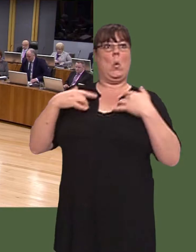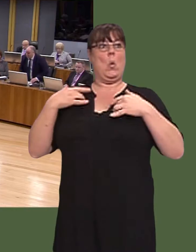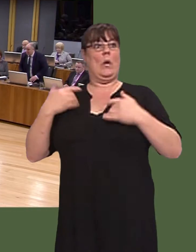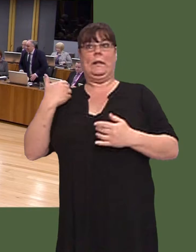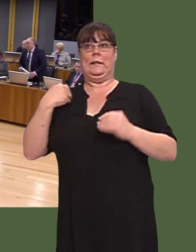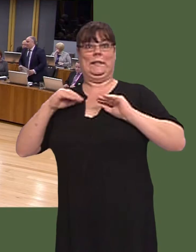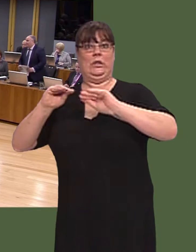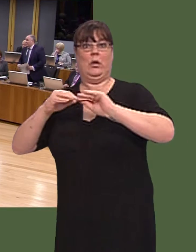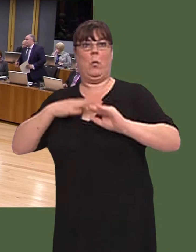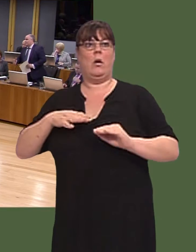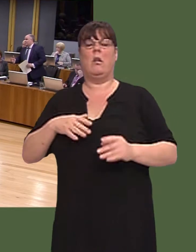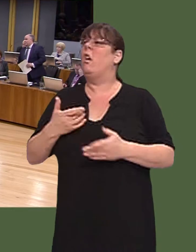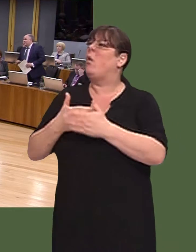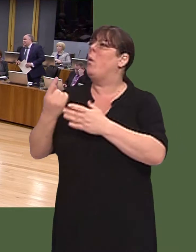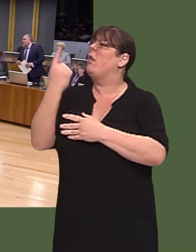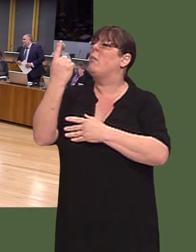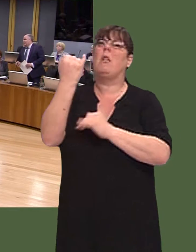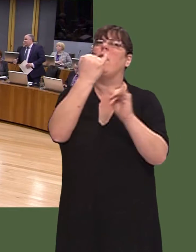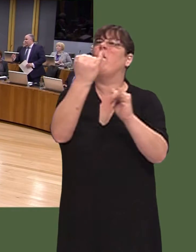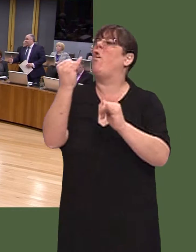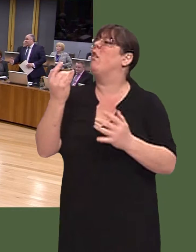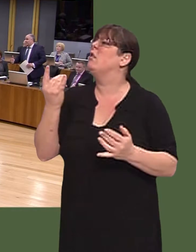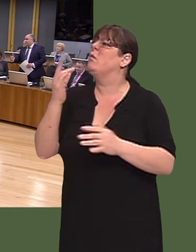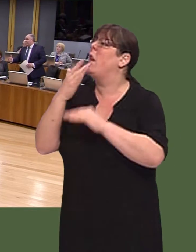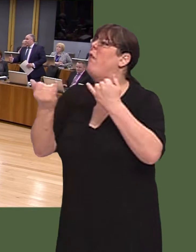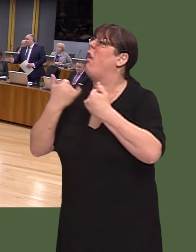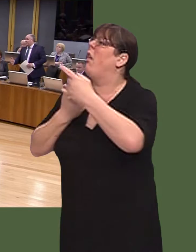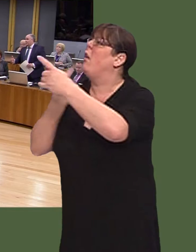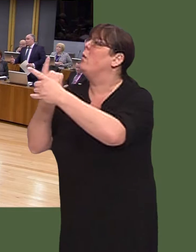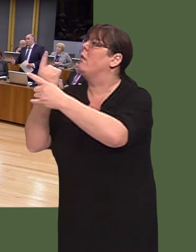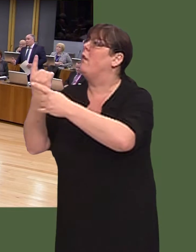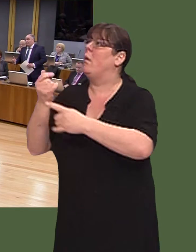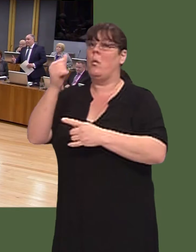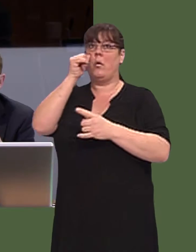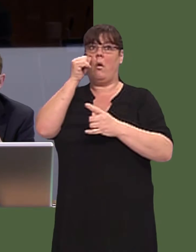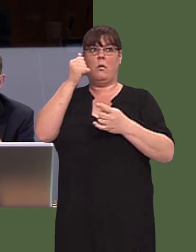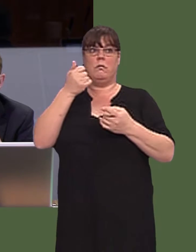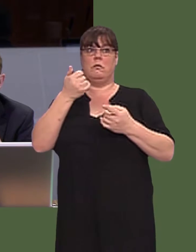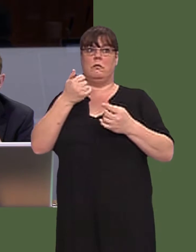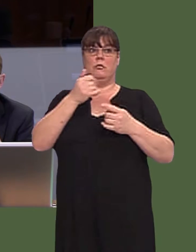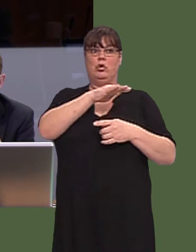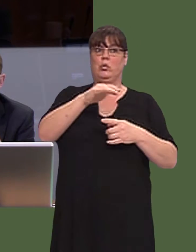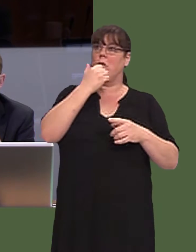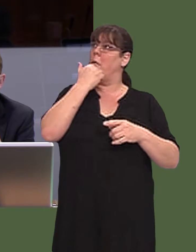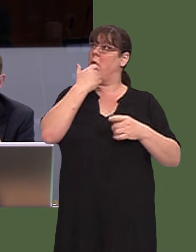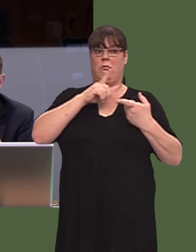Davies: Itís always someone elseís fault, First Minister, with you, isnít it? In fairness, the pupil numbers in our schools have remained relatively static, yet weíve